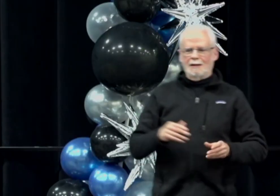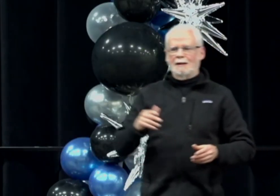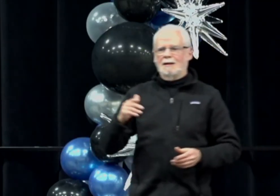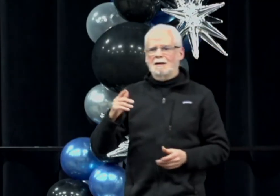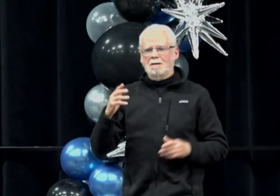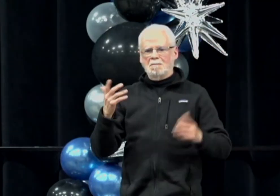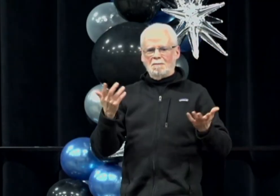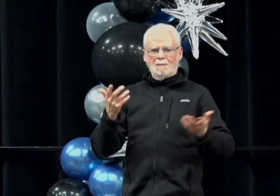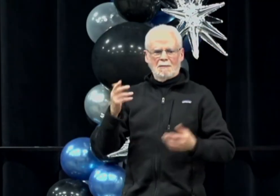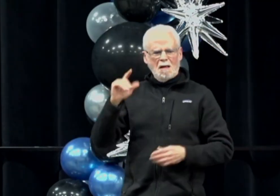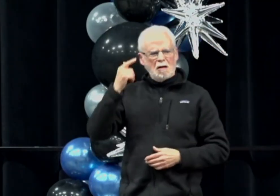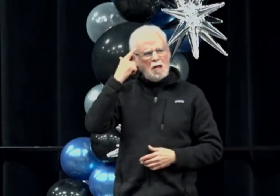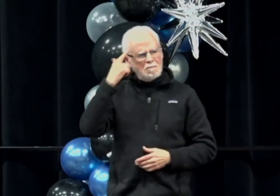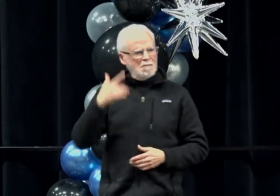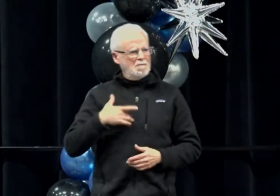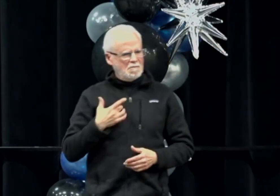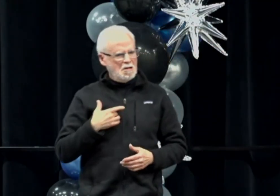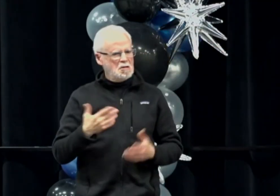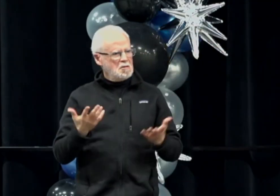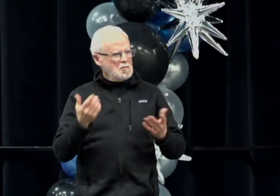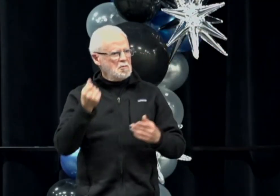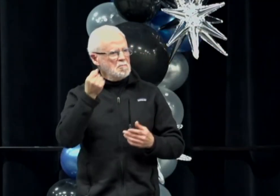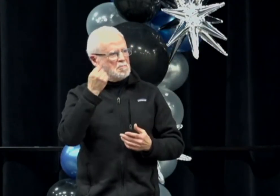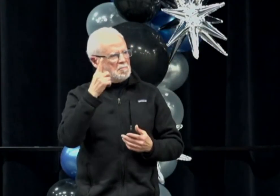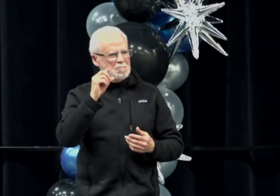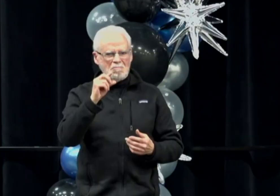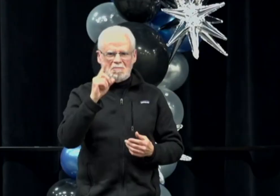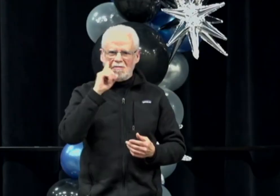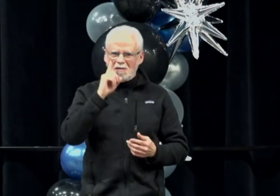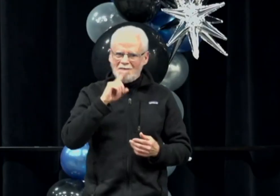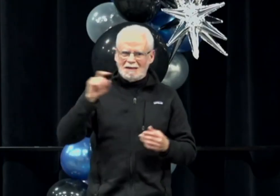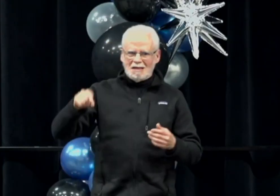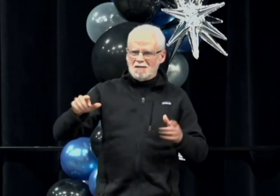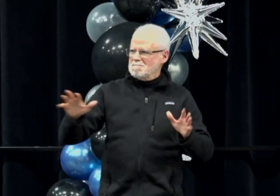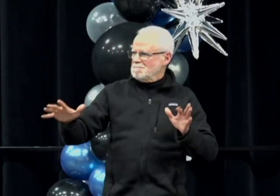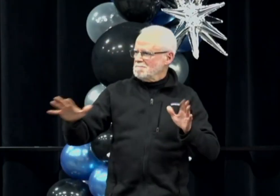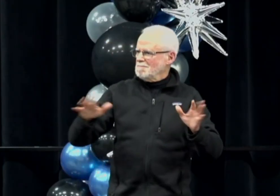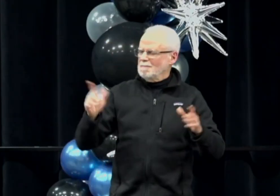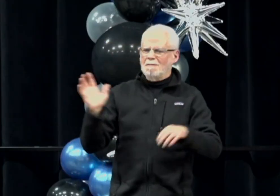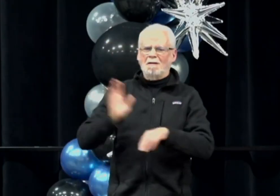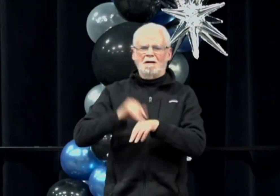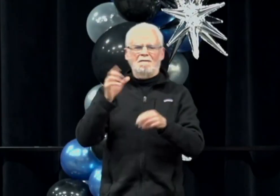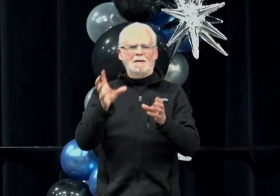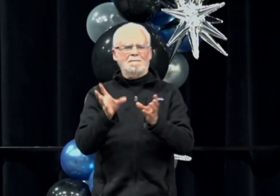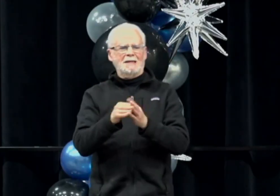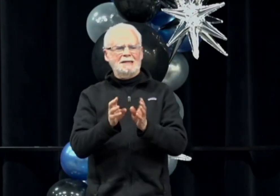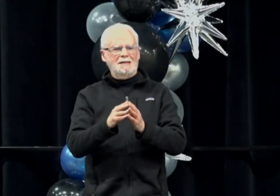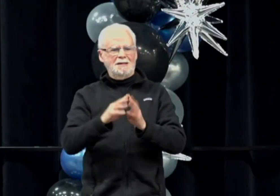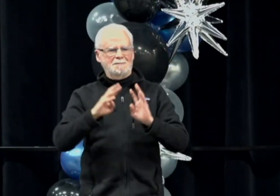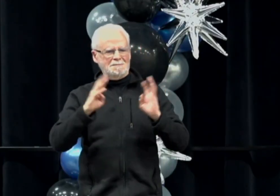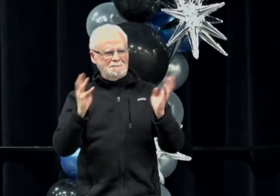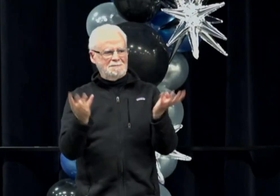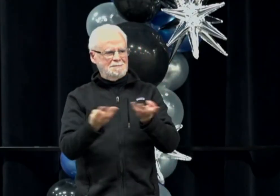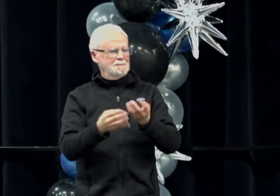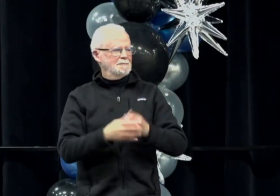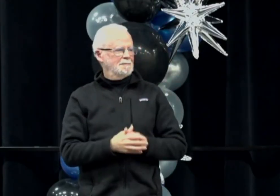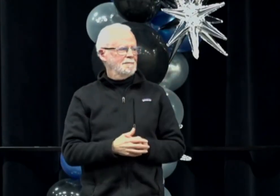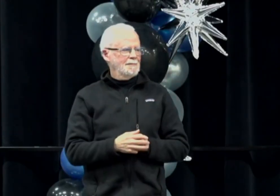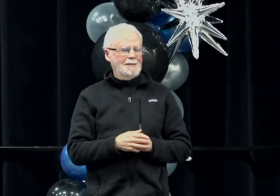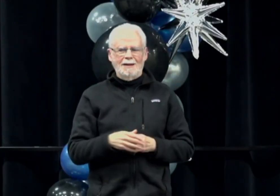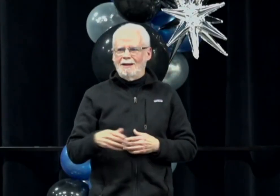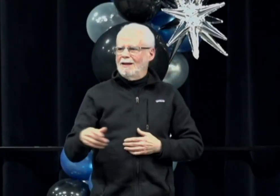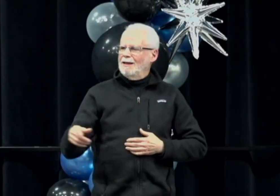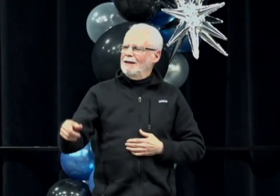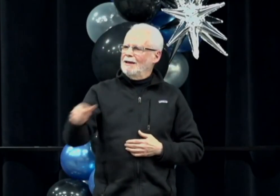individuals. Over 100 Deaf people attended. As a whole, the Governor showed a little